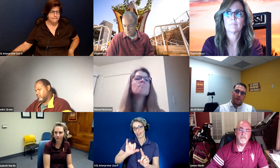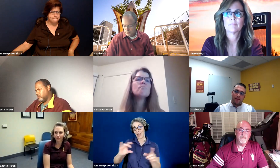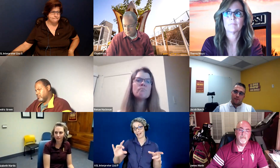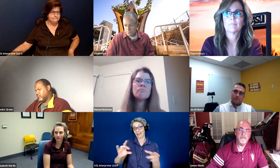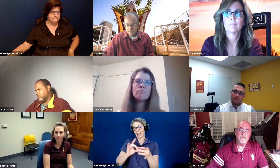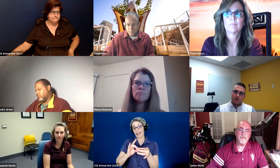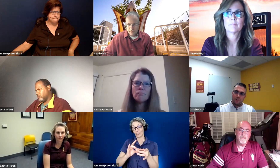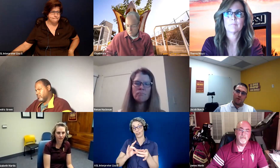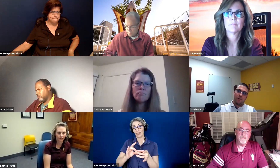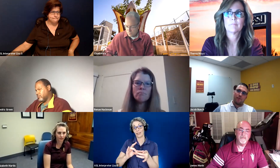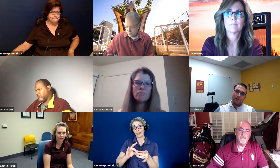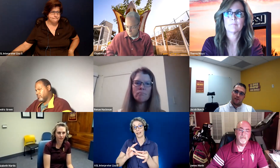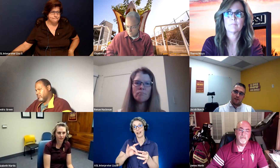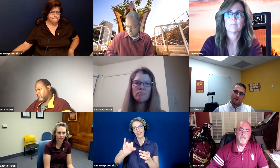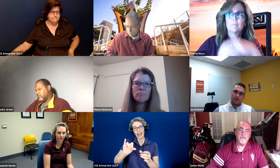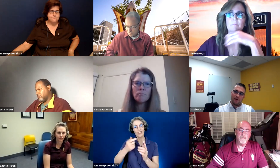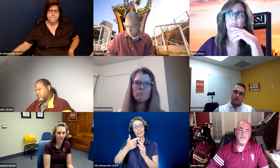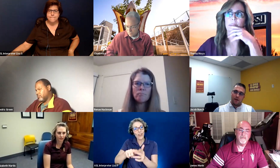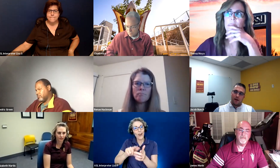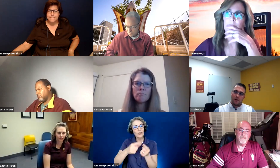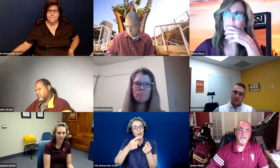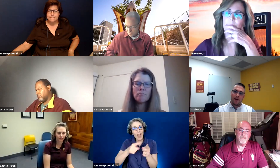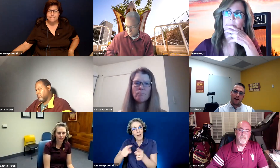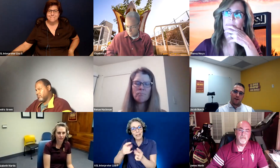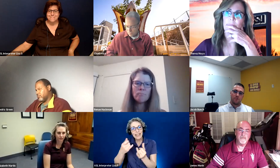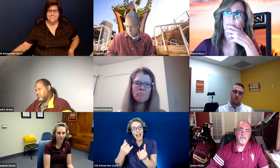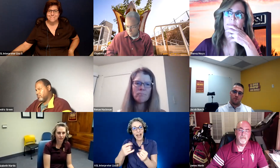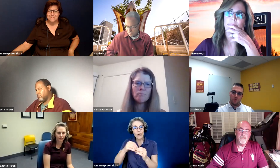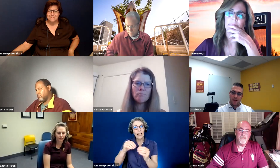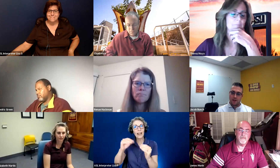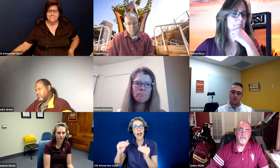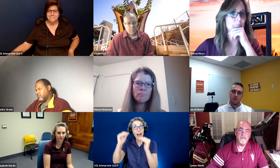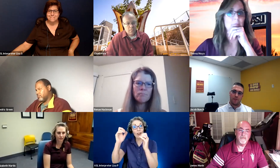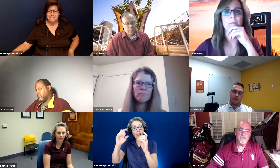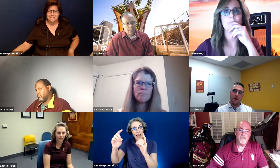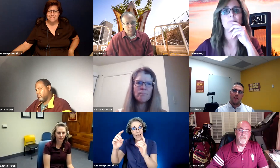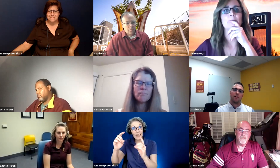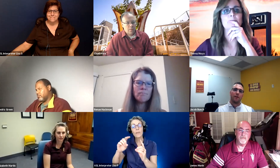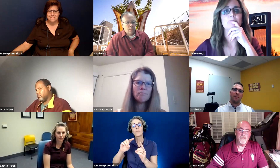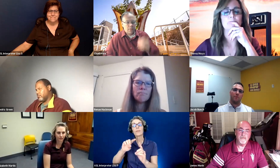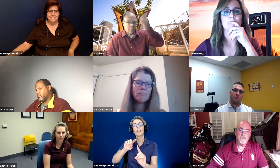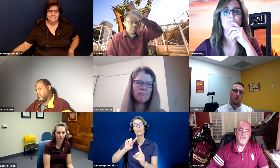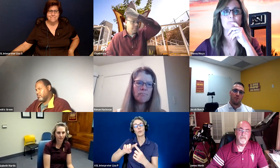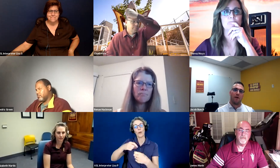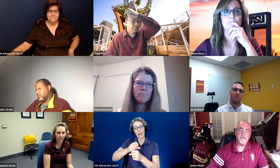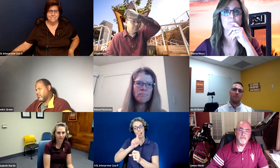that that's starting to evolve in higher ed to making sure that the curriculum is more responsive